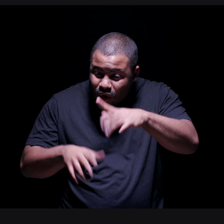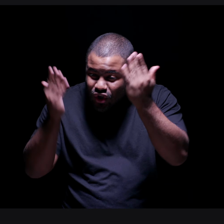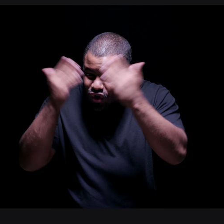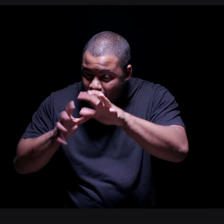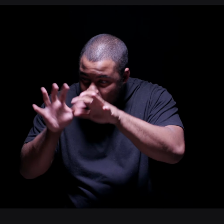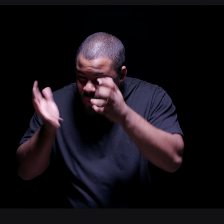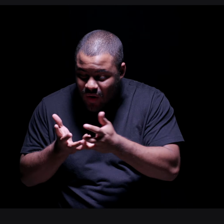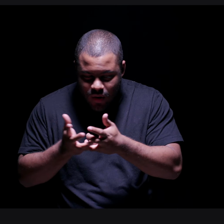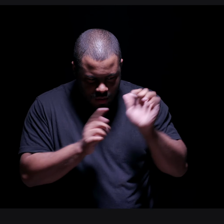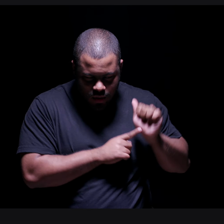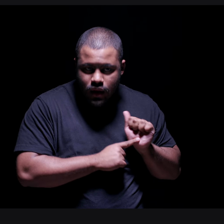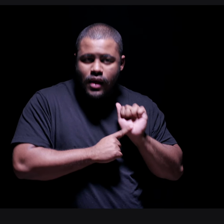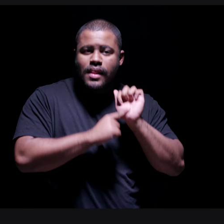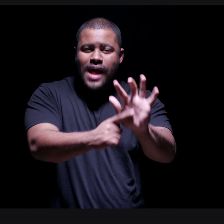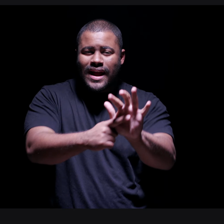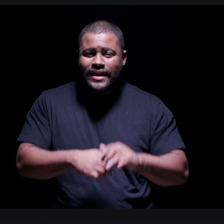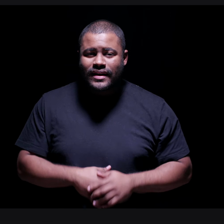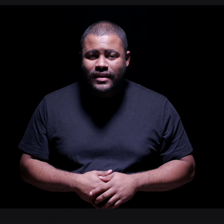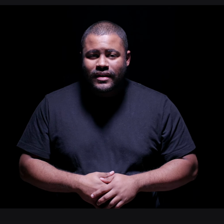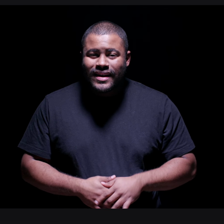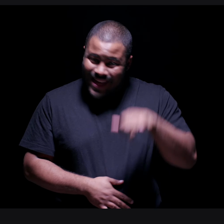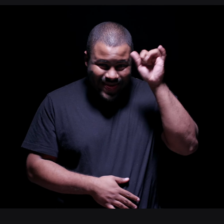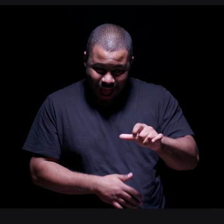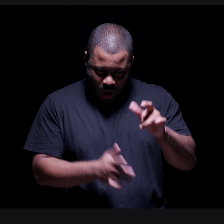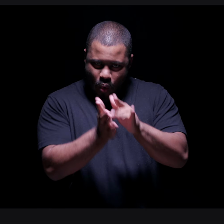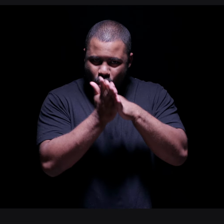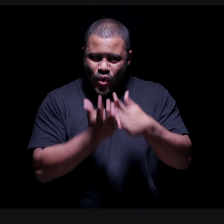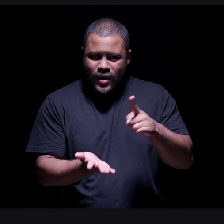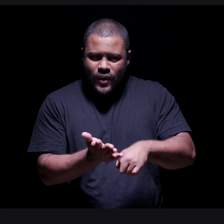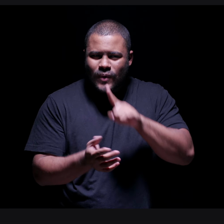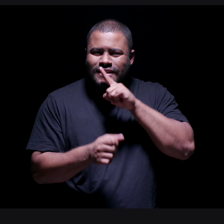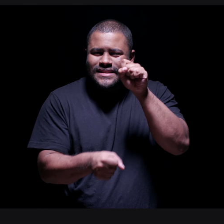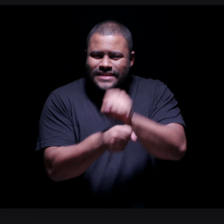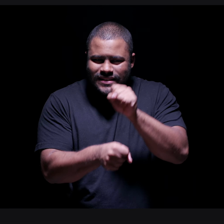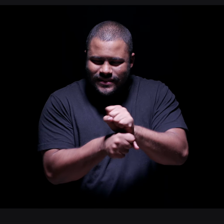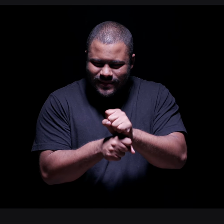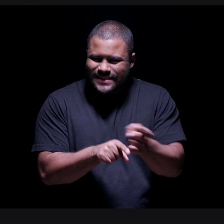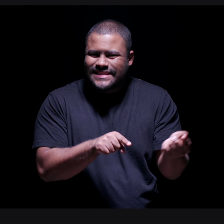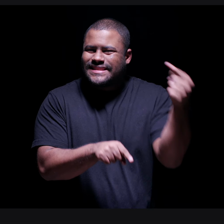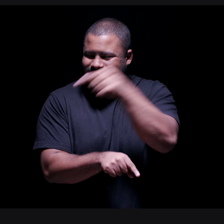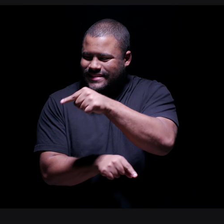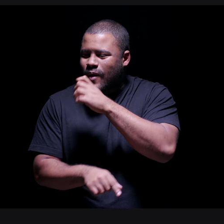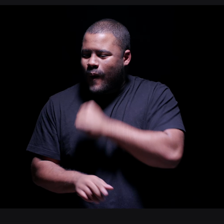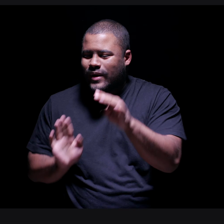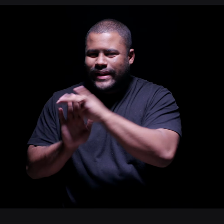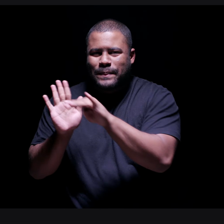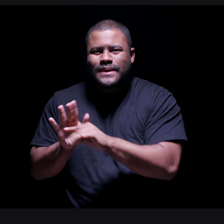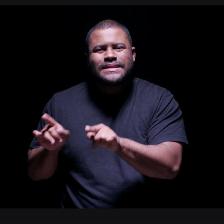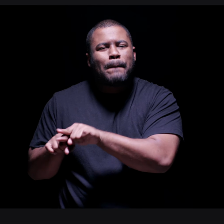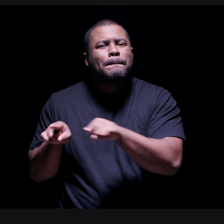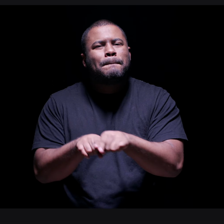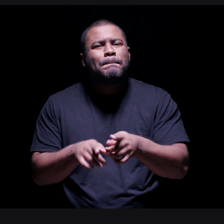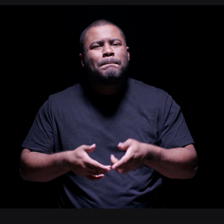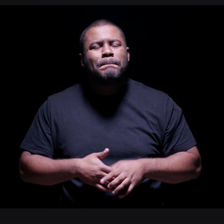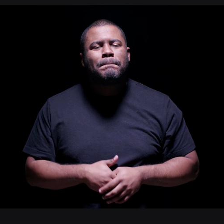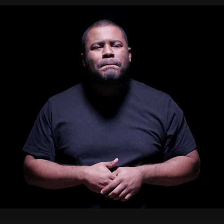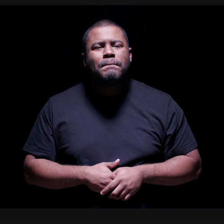they would write of this Word using words which forms what we know in the present as the Old Testament.